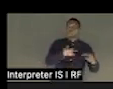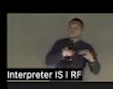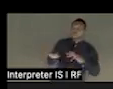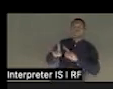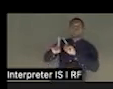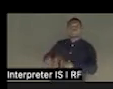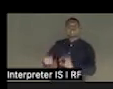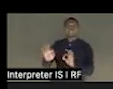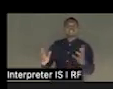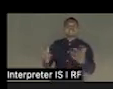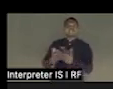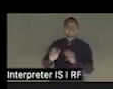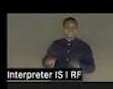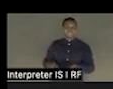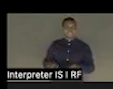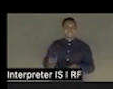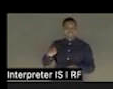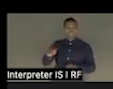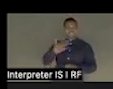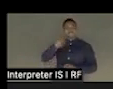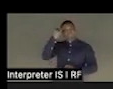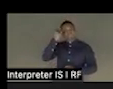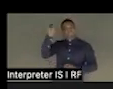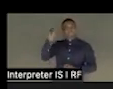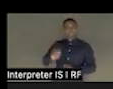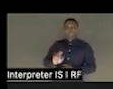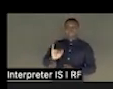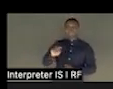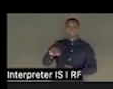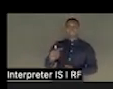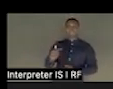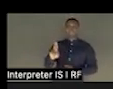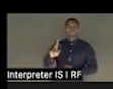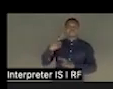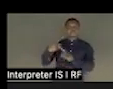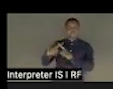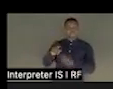a shorter heading or name of this, but we call it Intux.